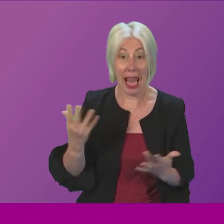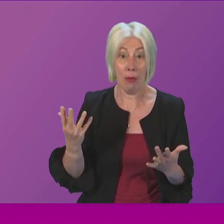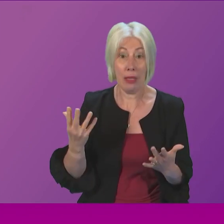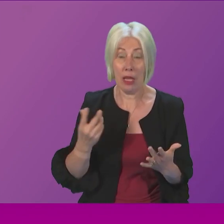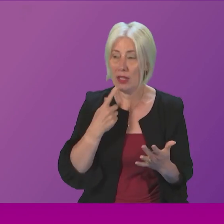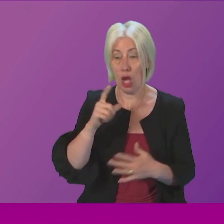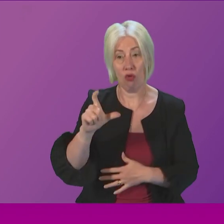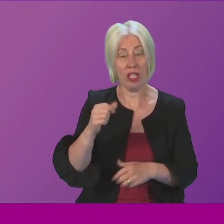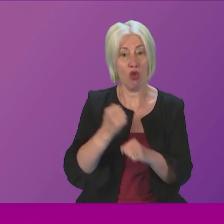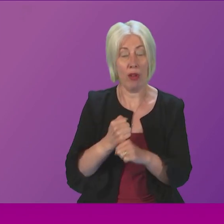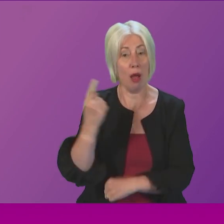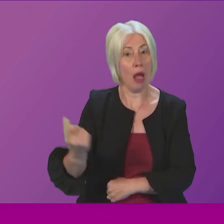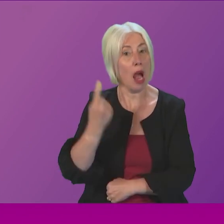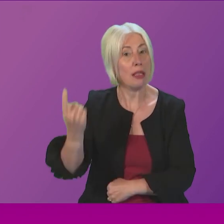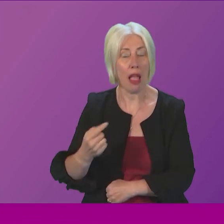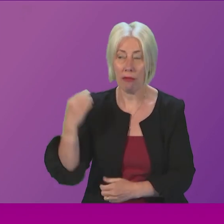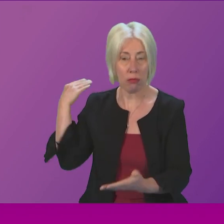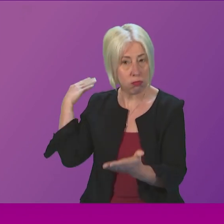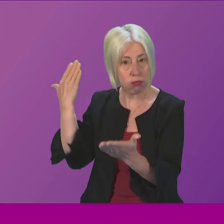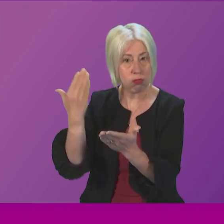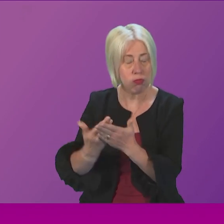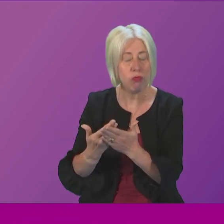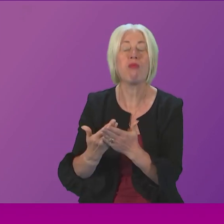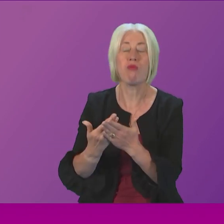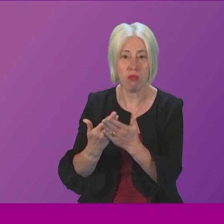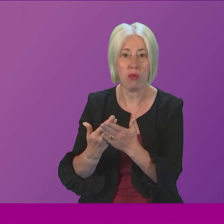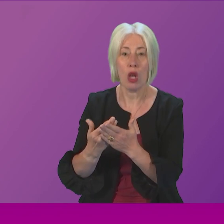I think that everybody recognises that she has a long-standing record on the matter,